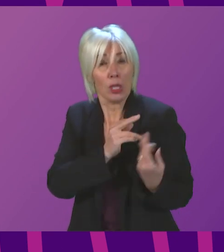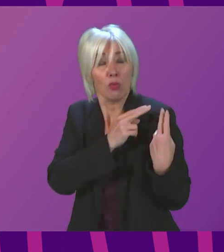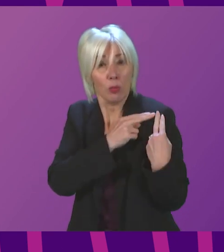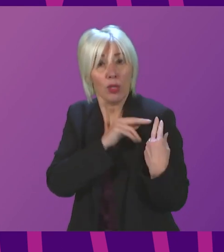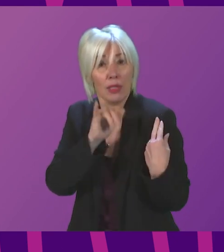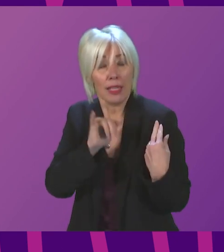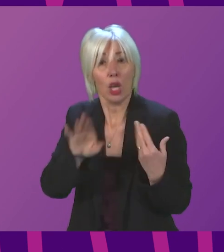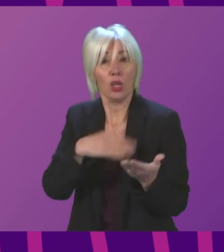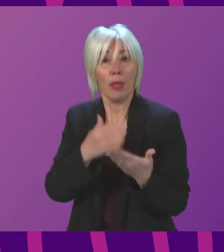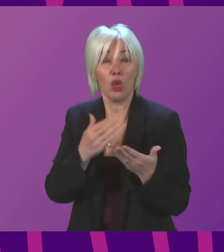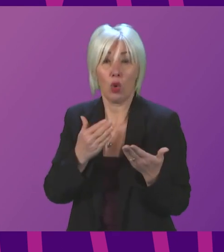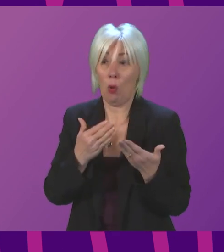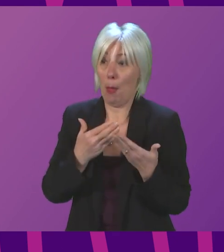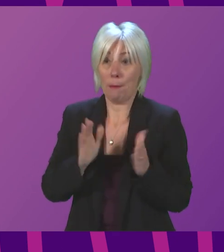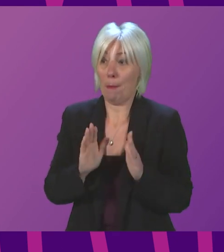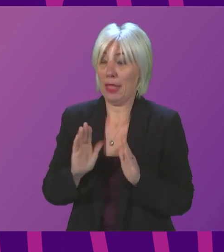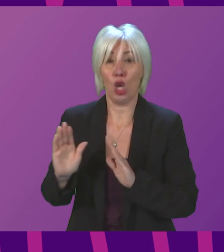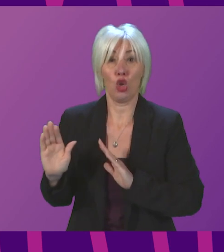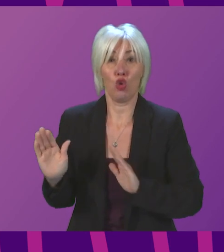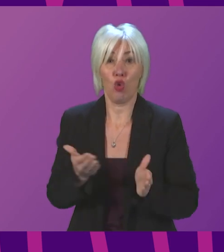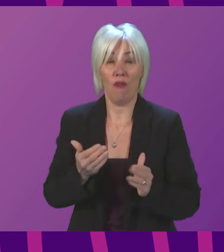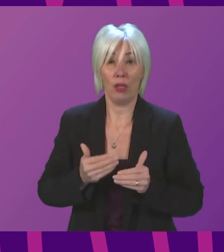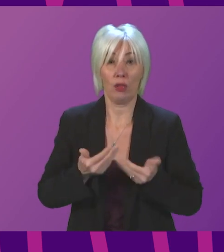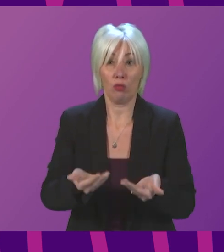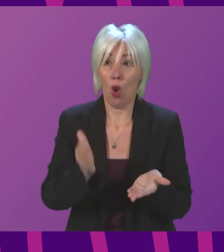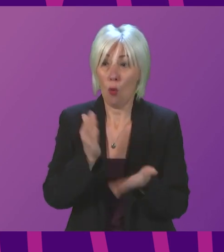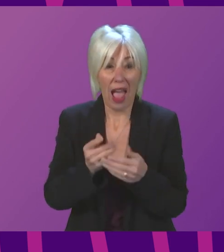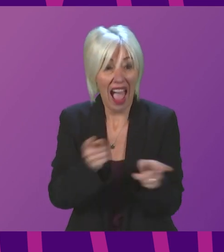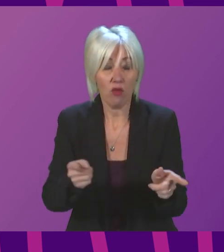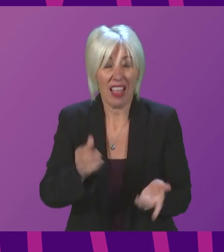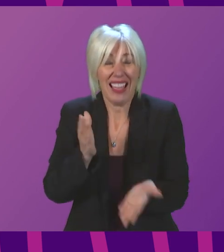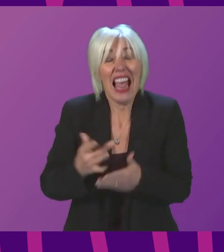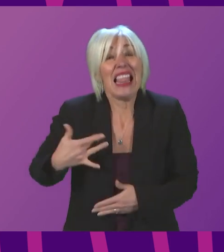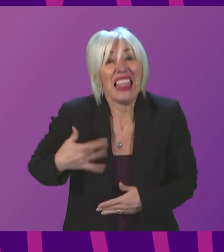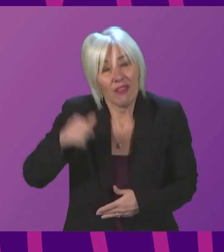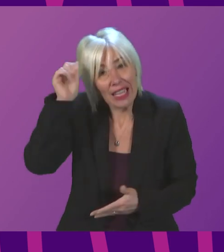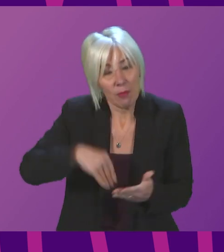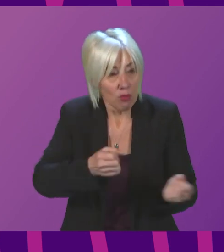ensure that public service delivery is informed by lived experience. We have two choices: